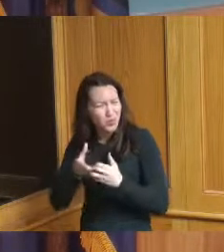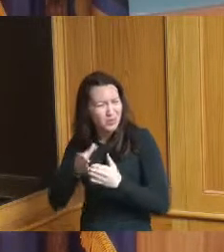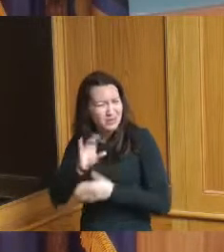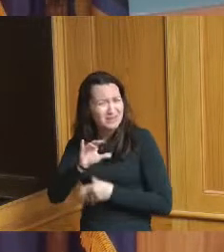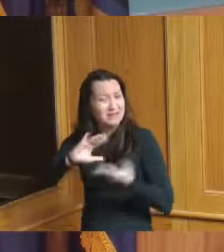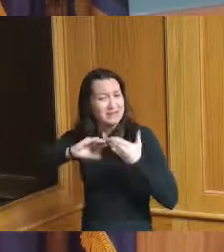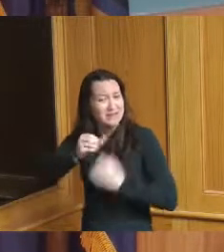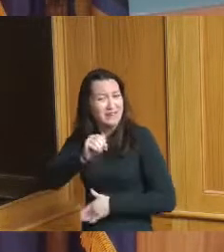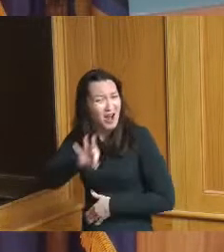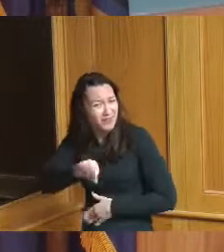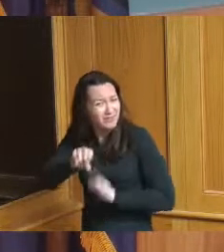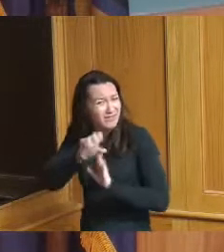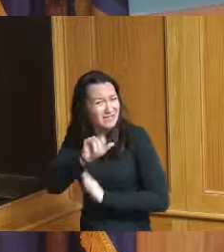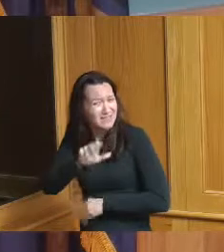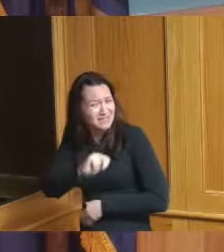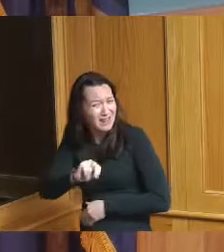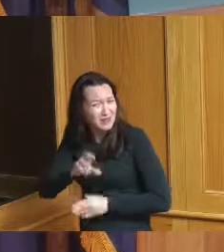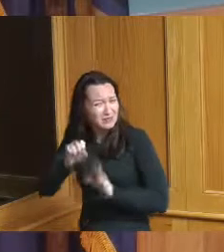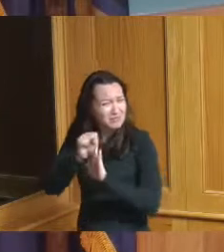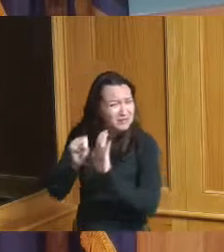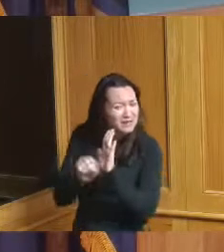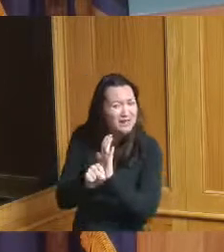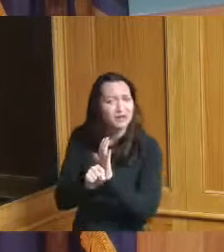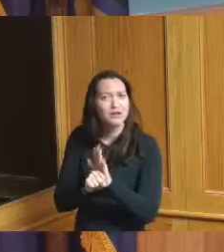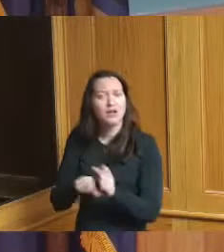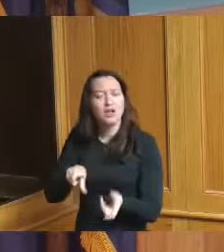that the state funding the ones that are at Corinthian Baptist Church and I believe New